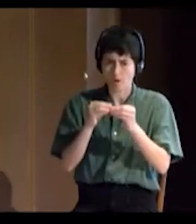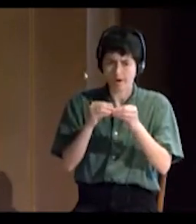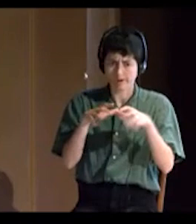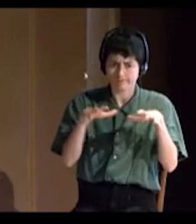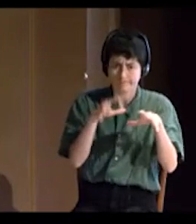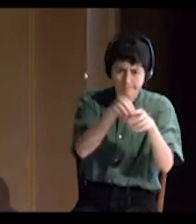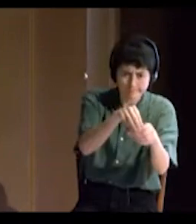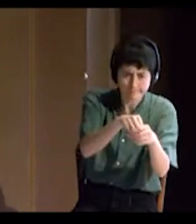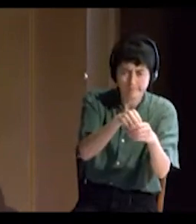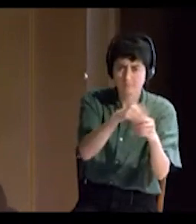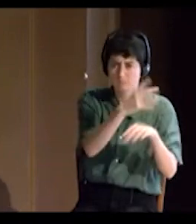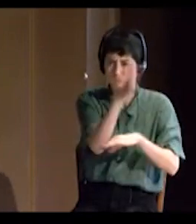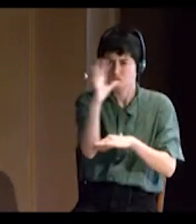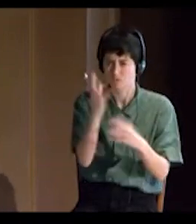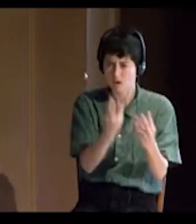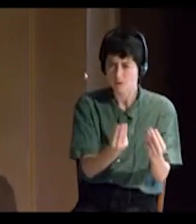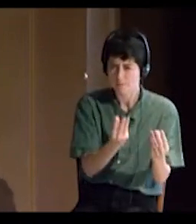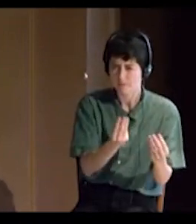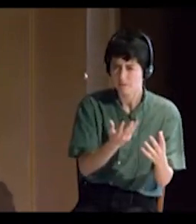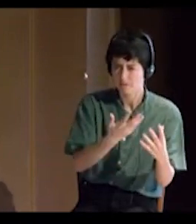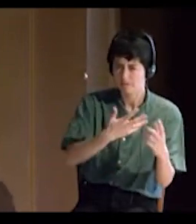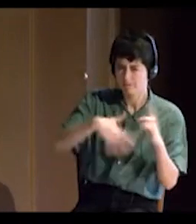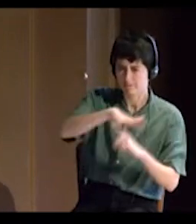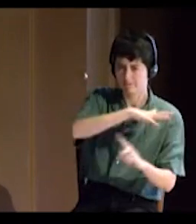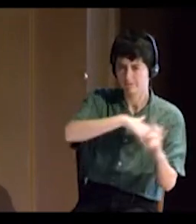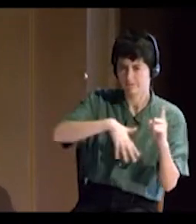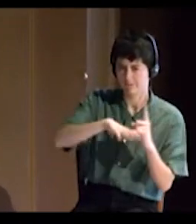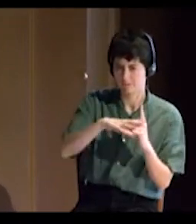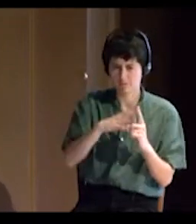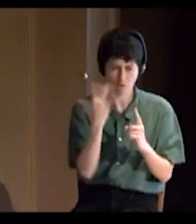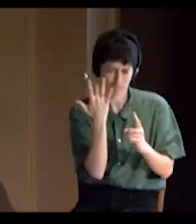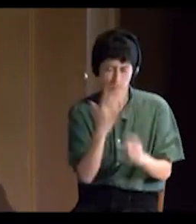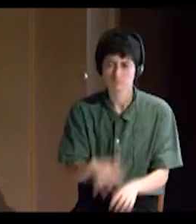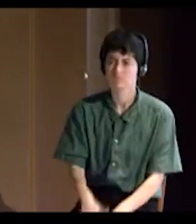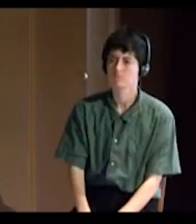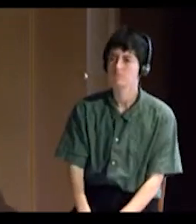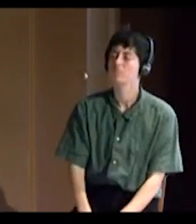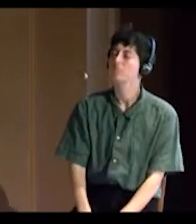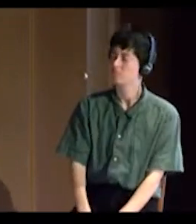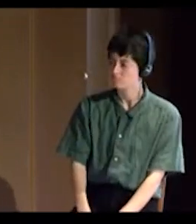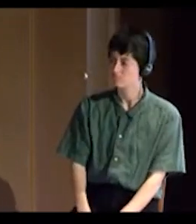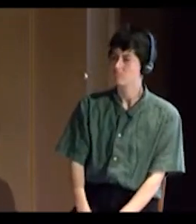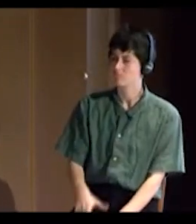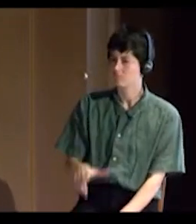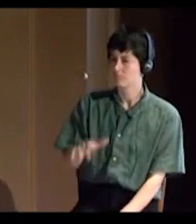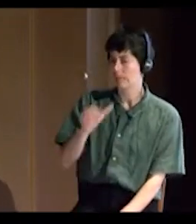like indeterminate inflorescences or indeterminate structures, like that would in general do better